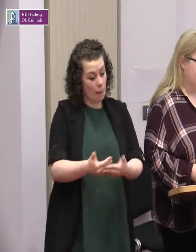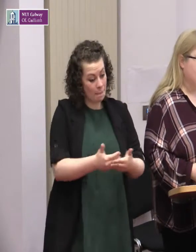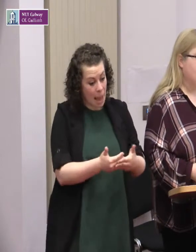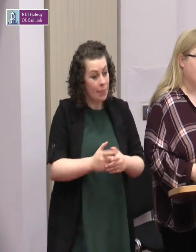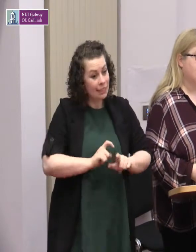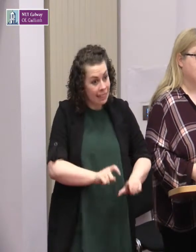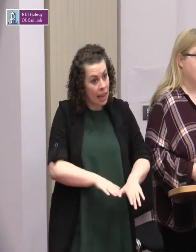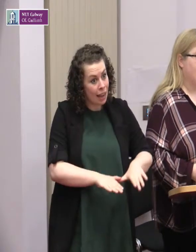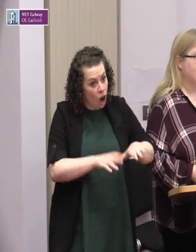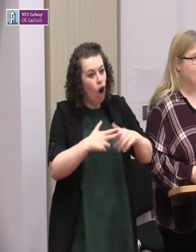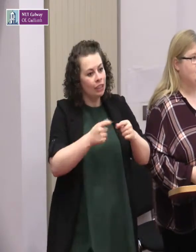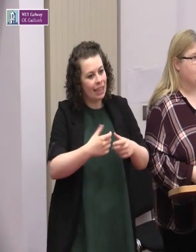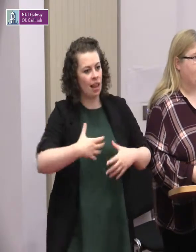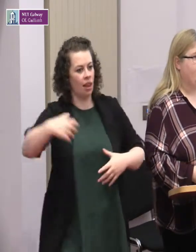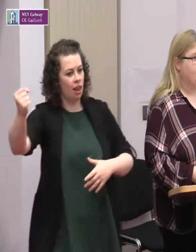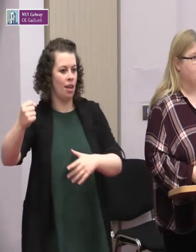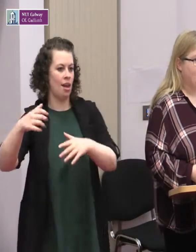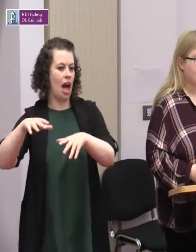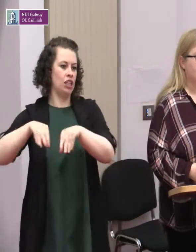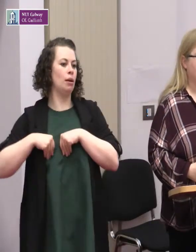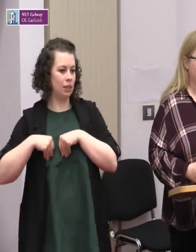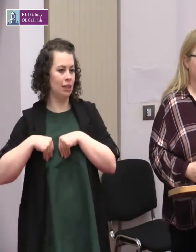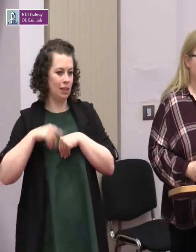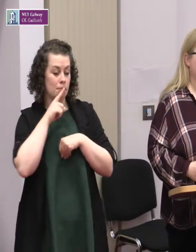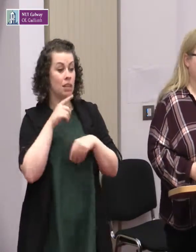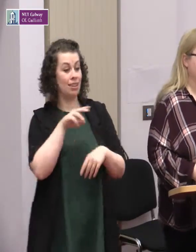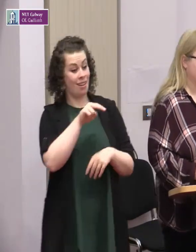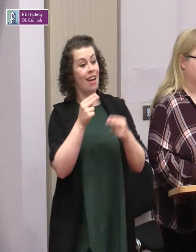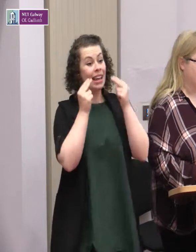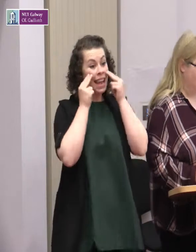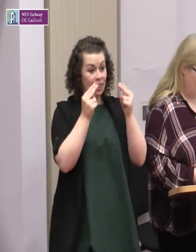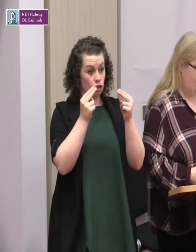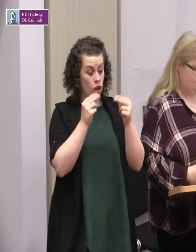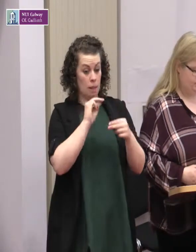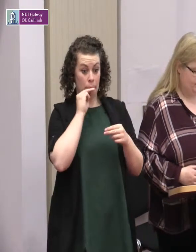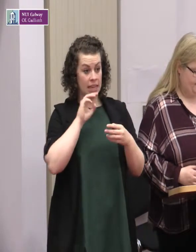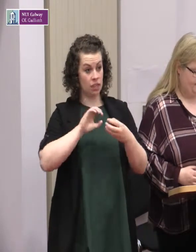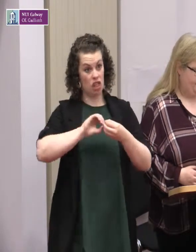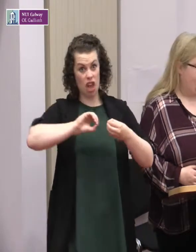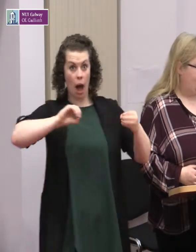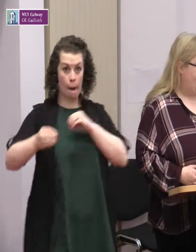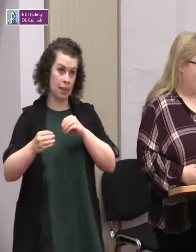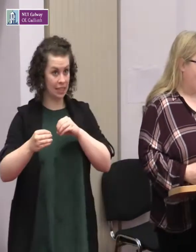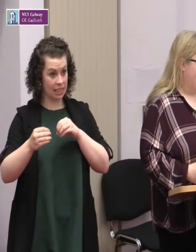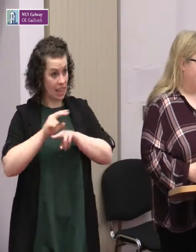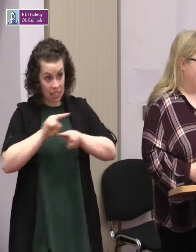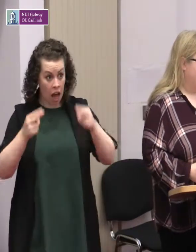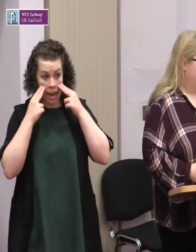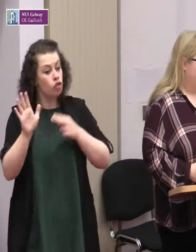adopted. I natural, we don't mean the opposite is unnatural.